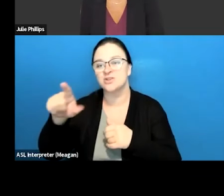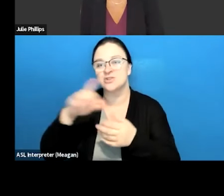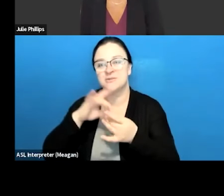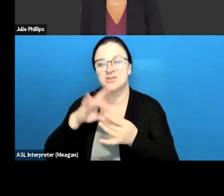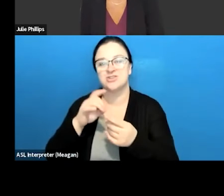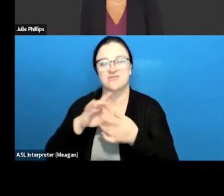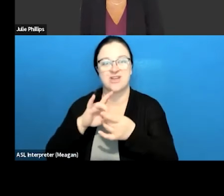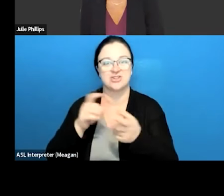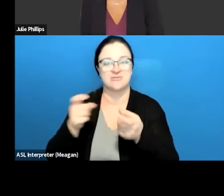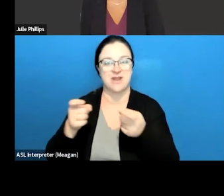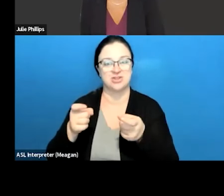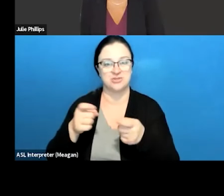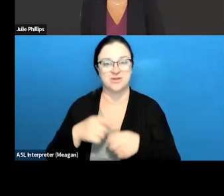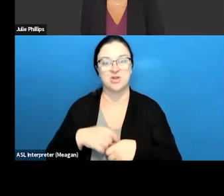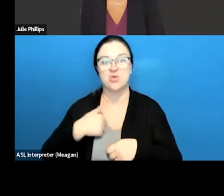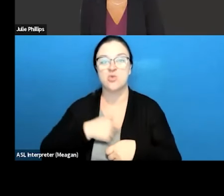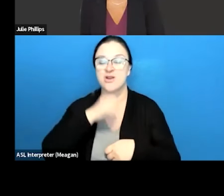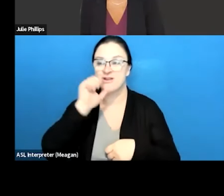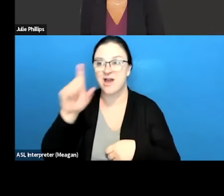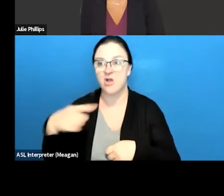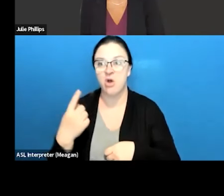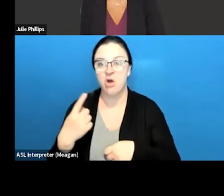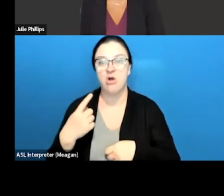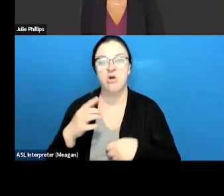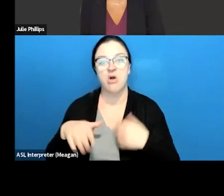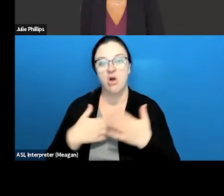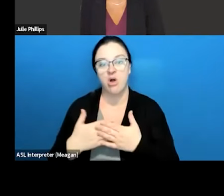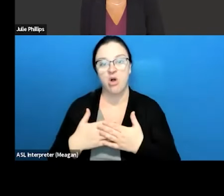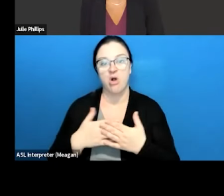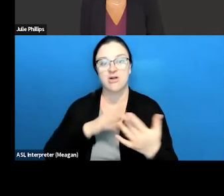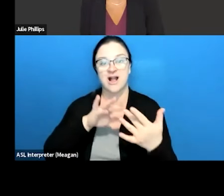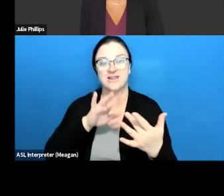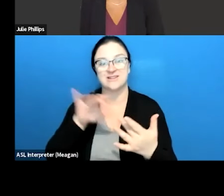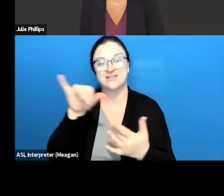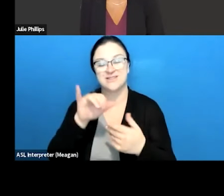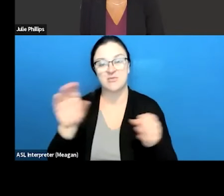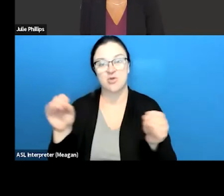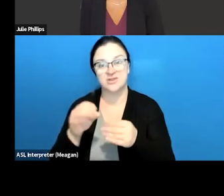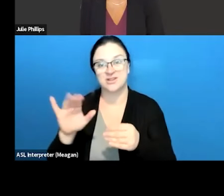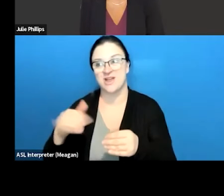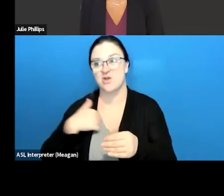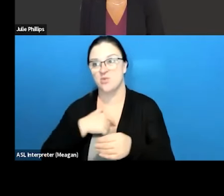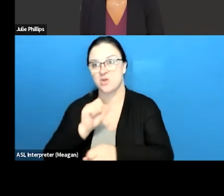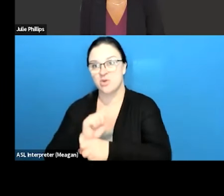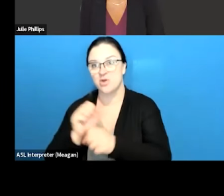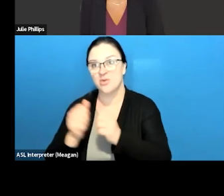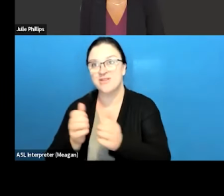we're not all going to the same organizations that we all work with asking for the same thing or different things.